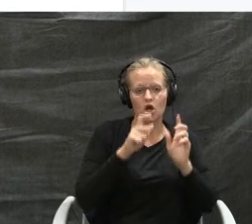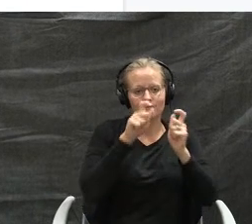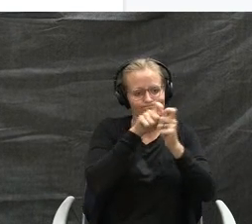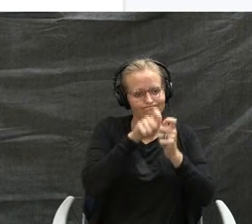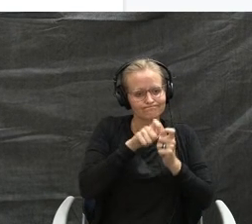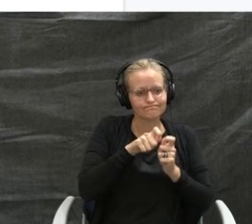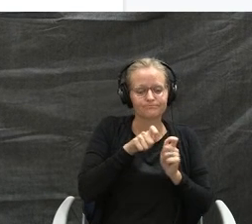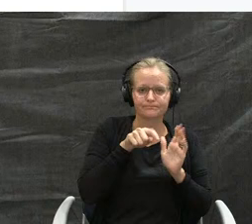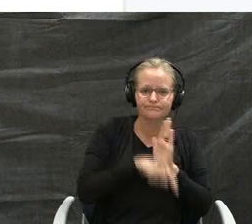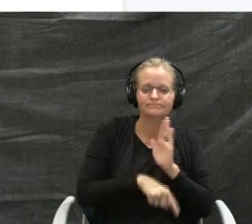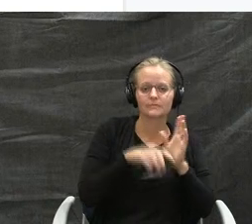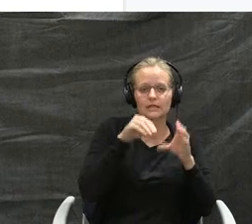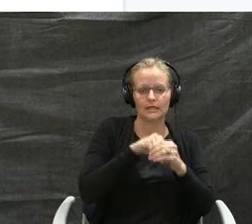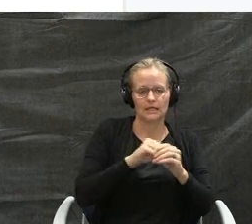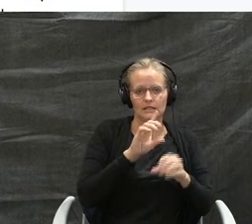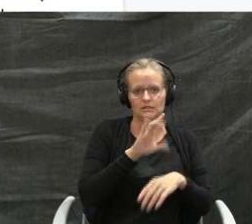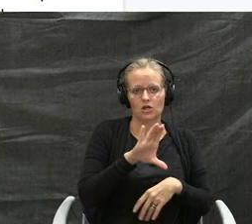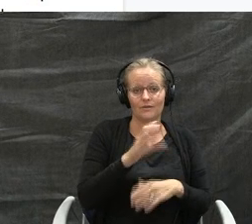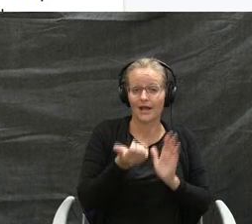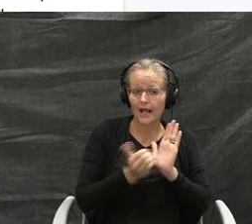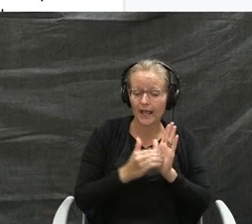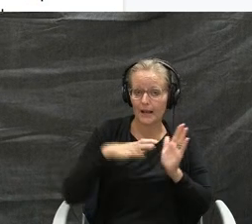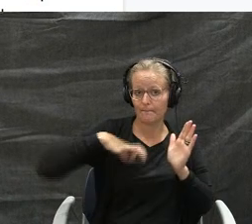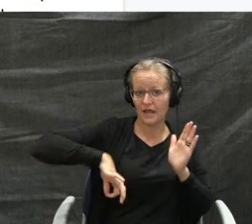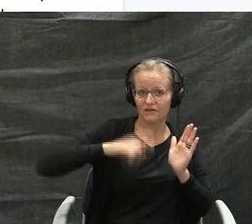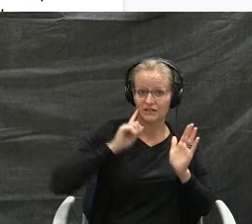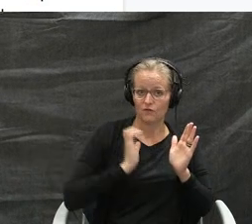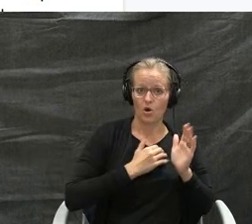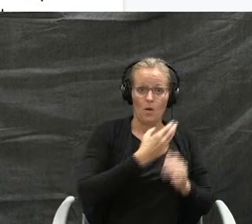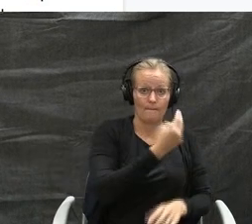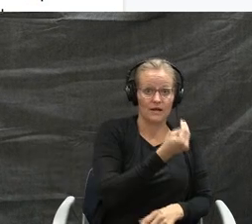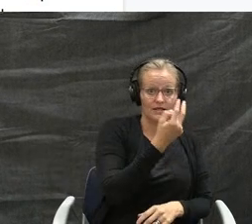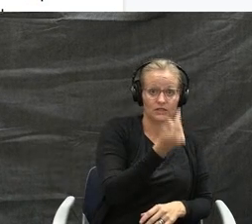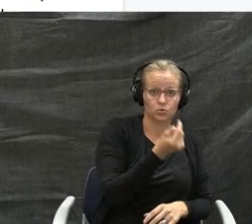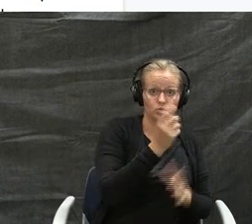Again, the the benefits of this Monday, Tuesday bubble gum